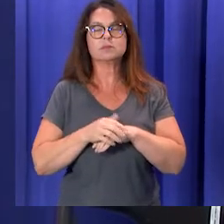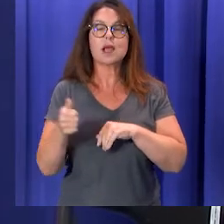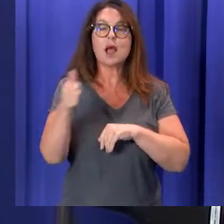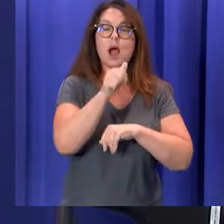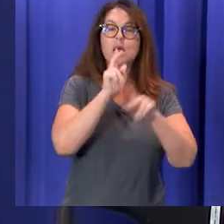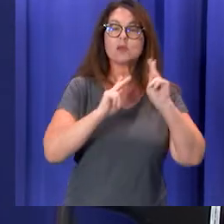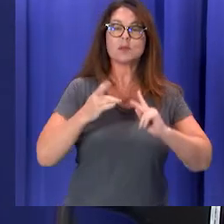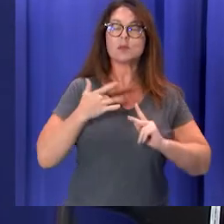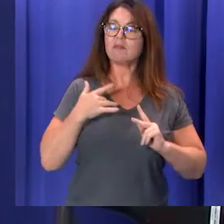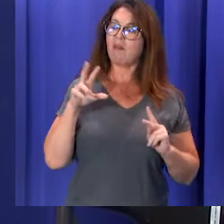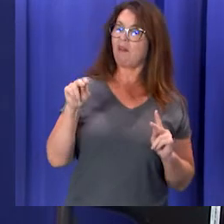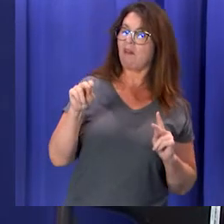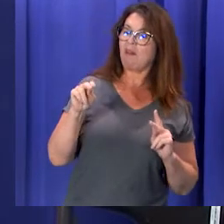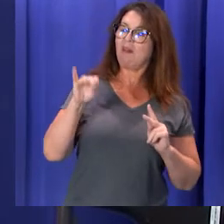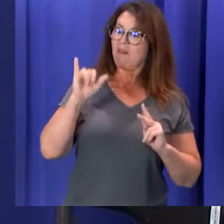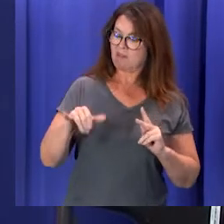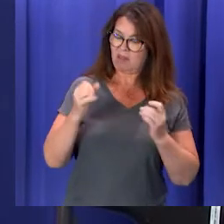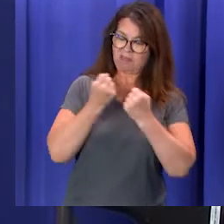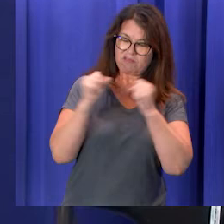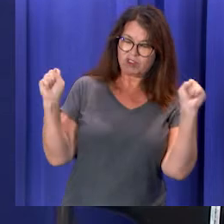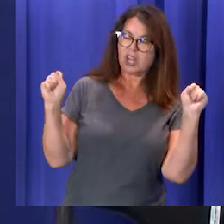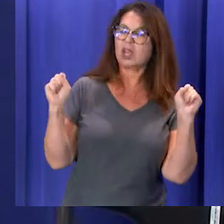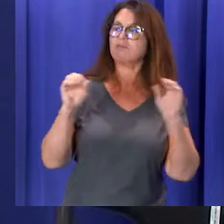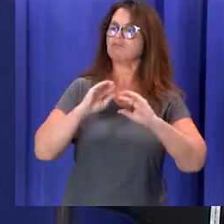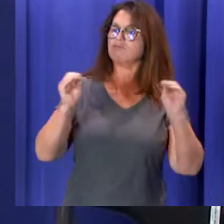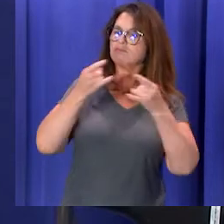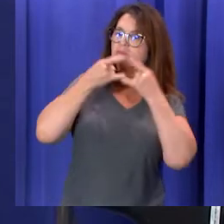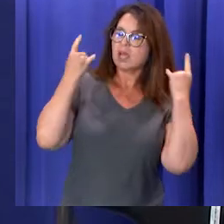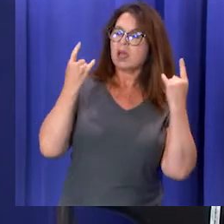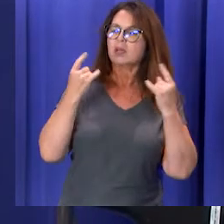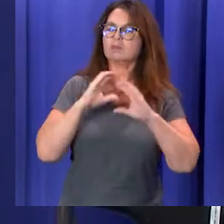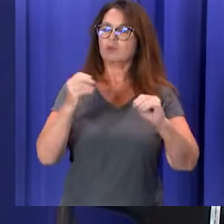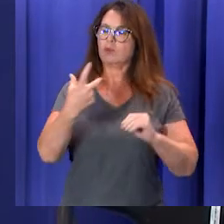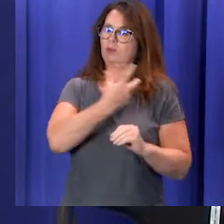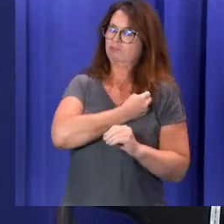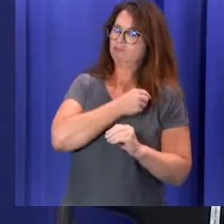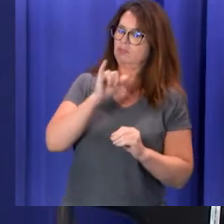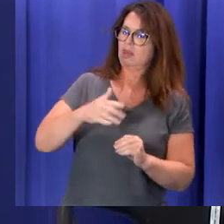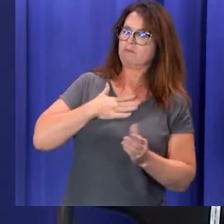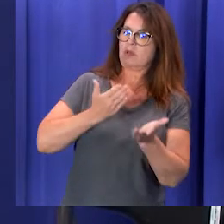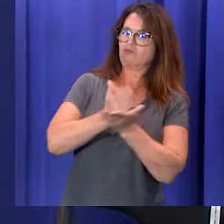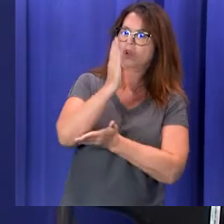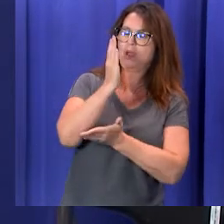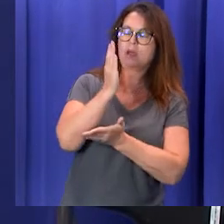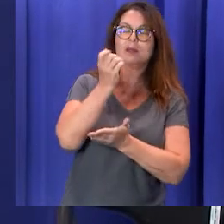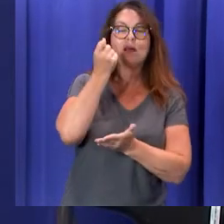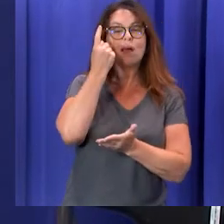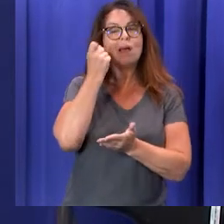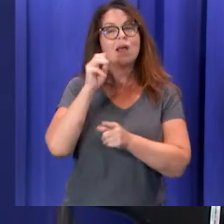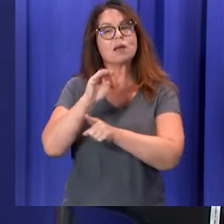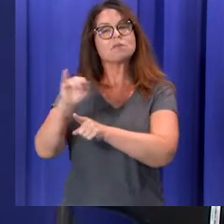from vaccines or masks, rather than as a right for Minnesotans with disabilities to be healthy